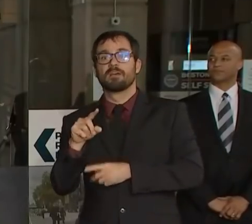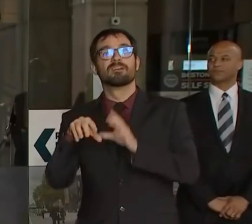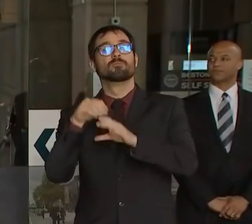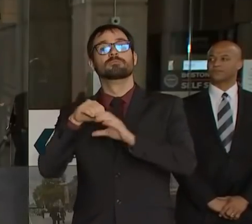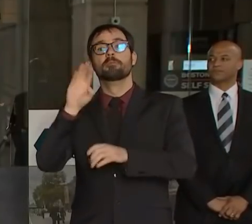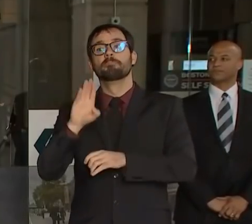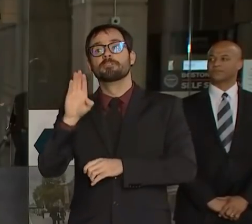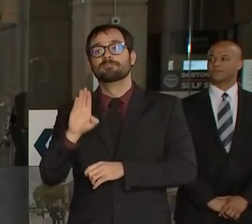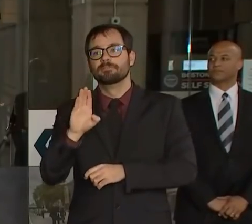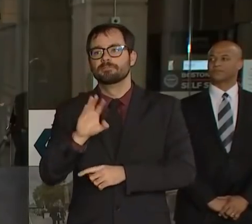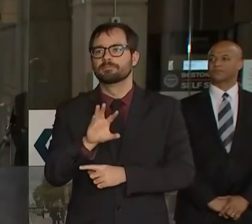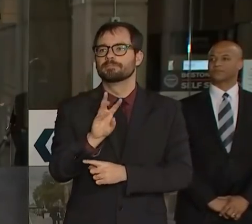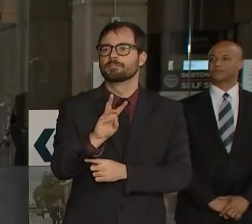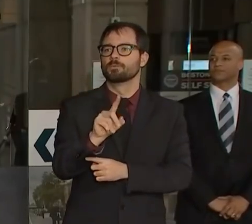CITY OF BOSTON, 311.